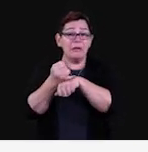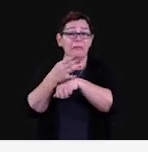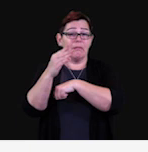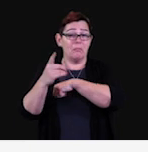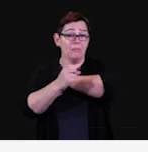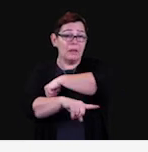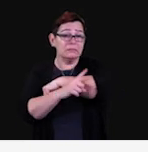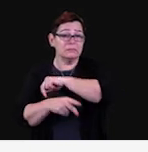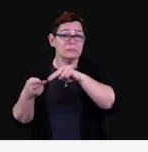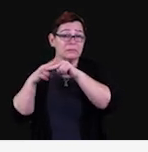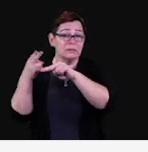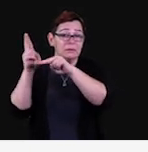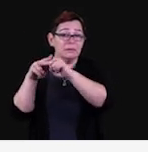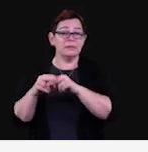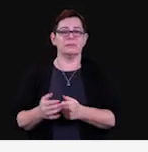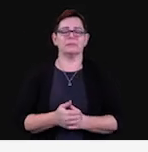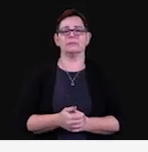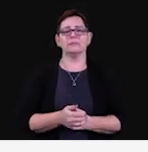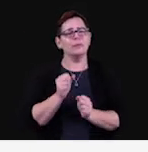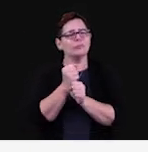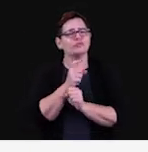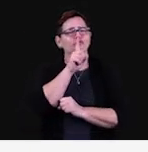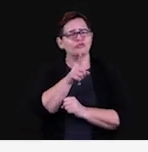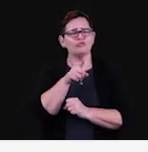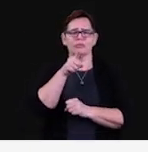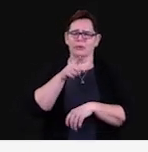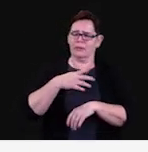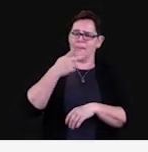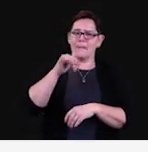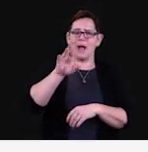Make sure you are on the payroll of an employer so that you can benefit from a